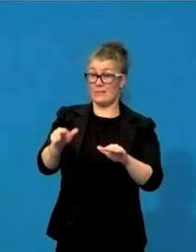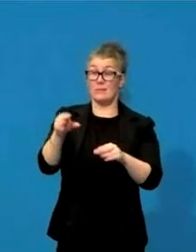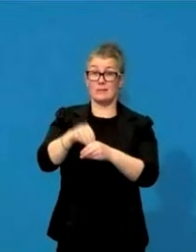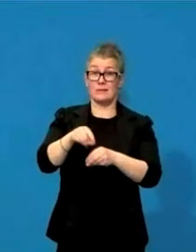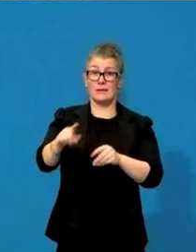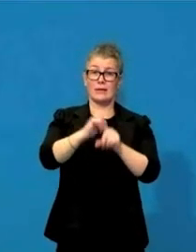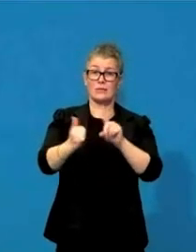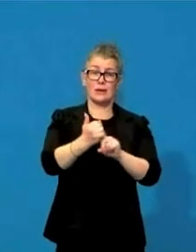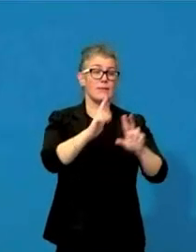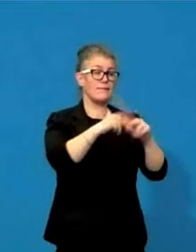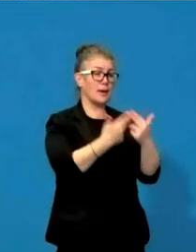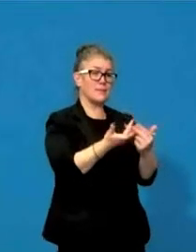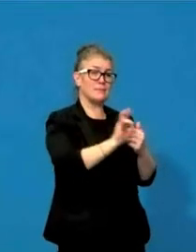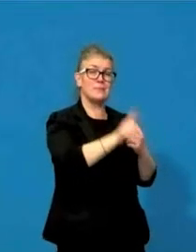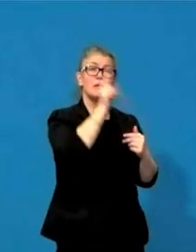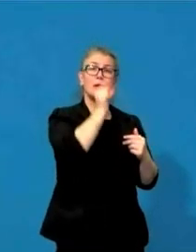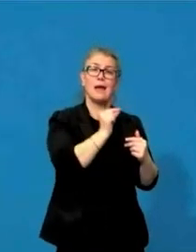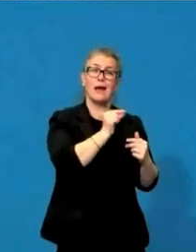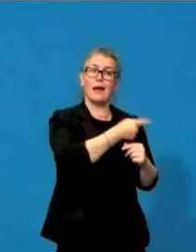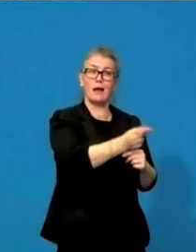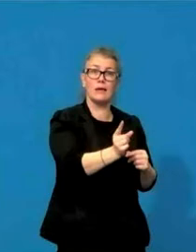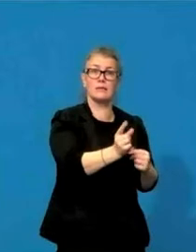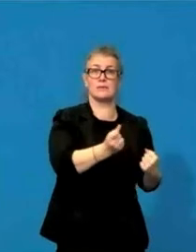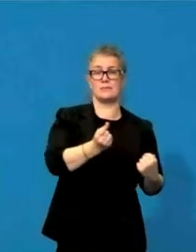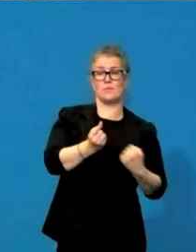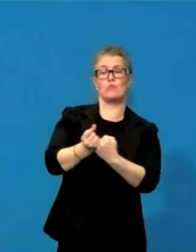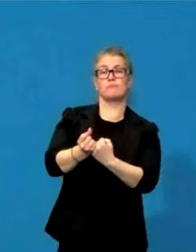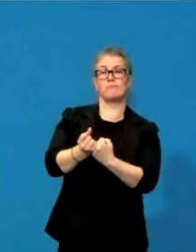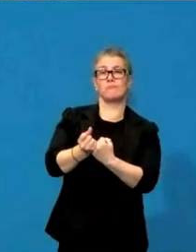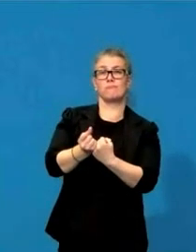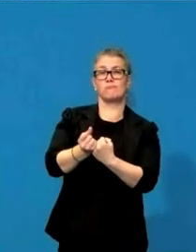themselves can actually be supported with these other support programs themselves.